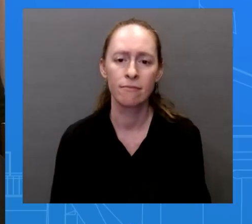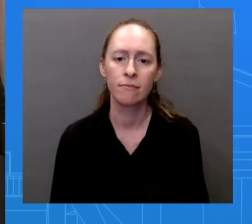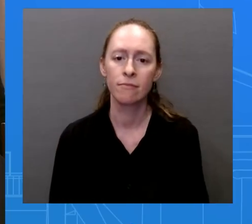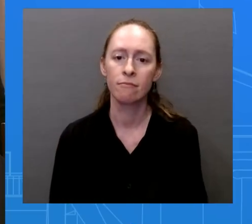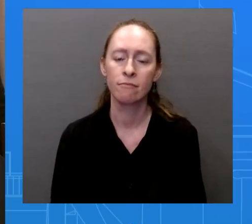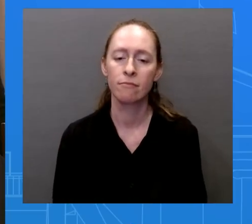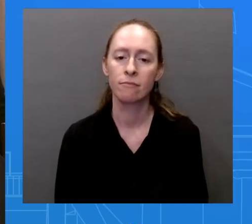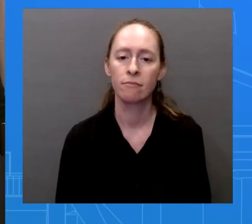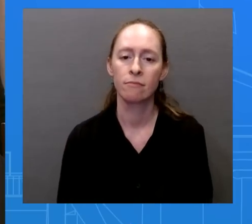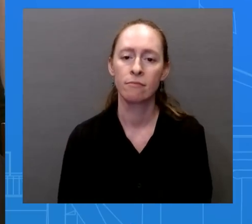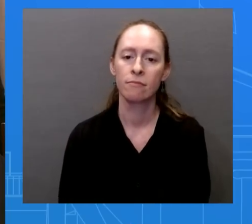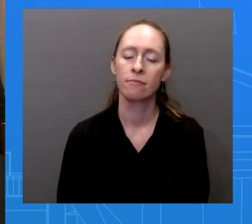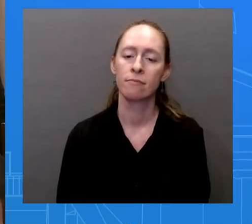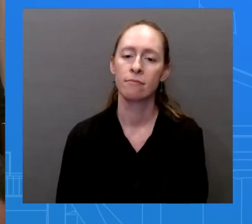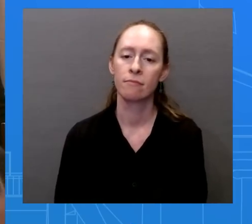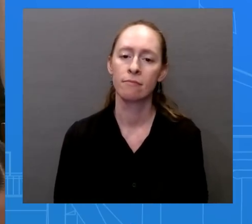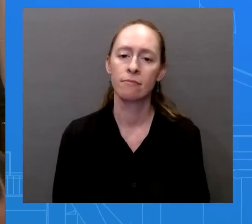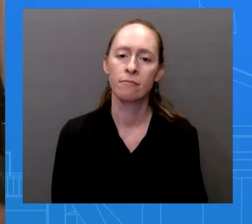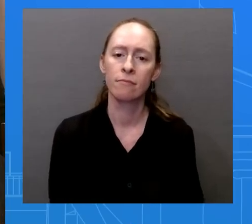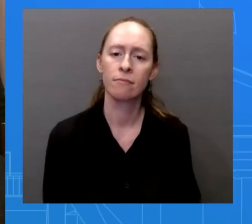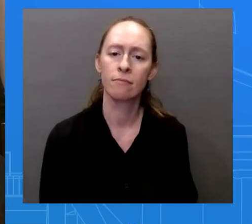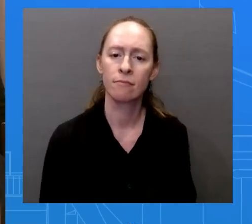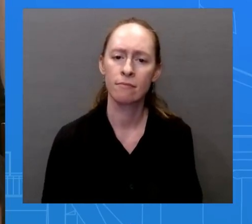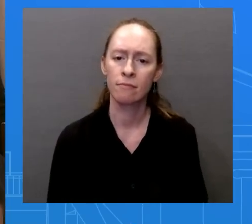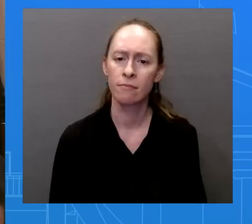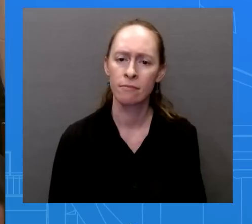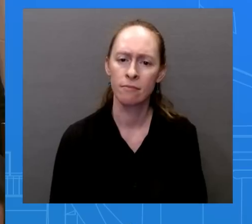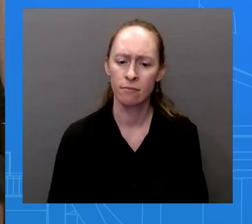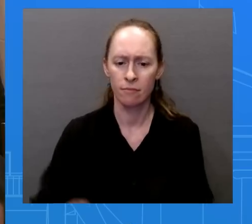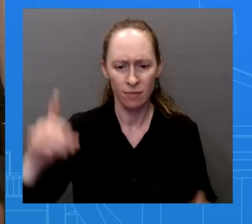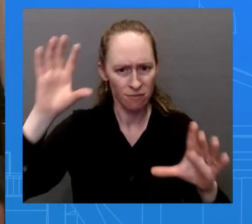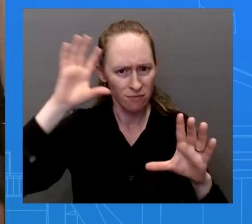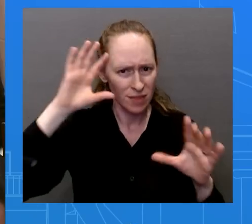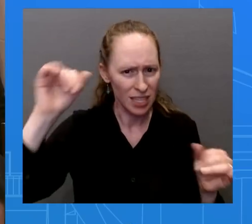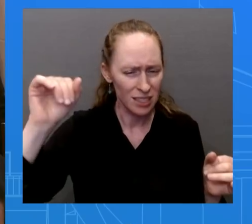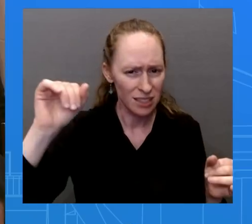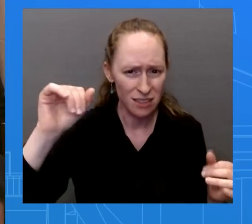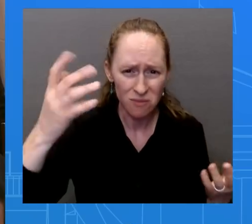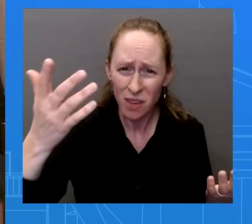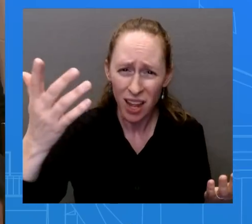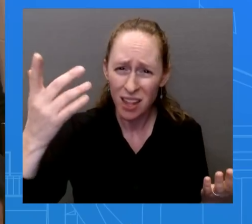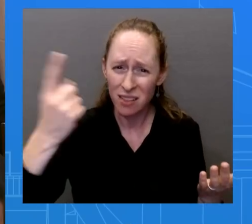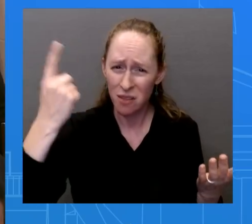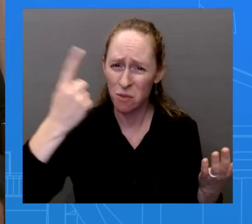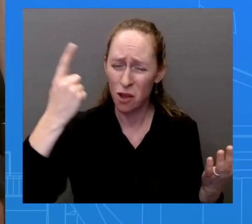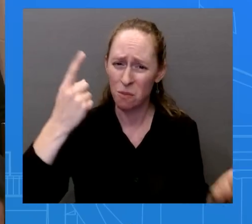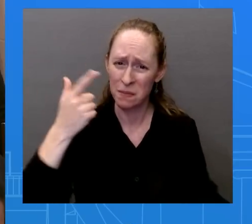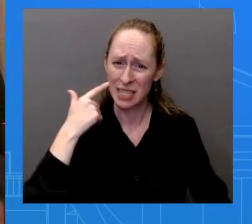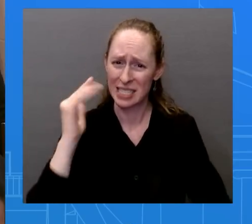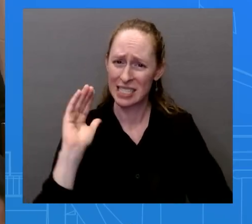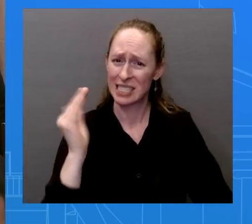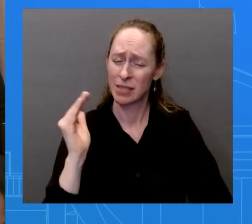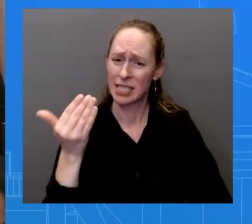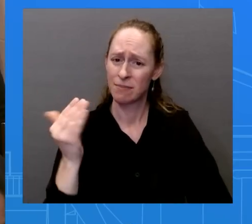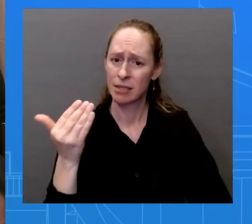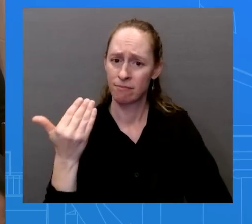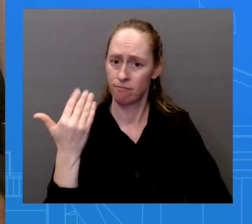He's obviously been very reluctant to send troops anywhere, much less Haiti. He's rejected a request in the past.